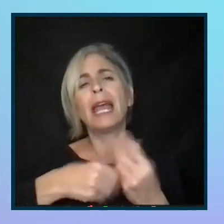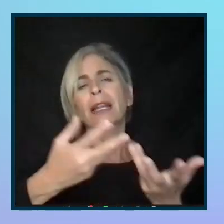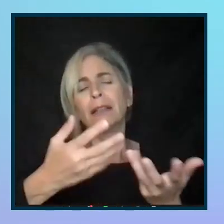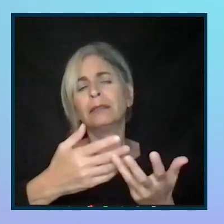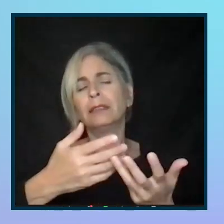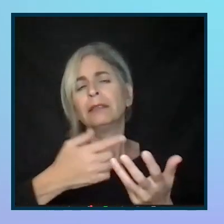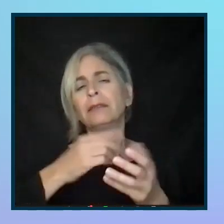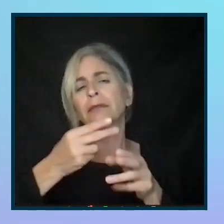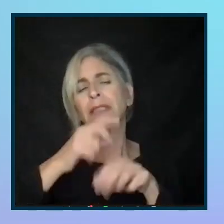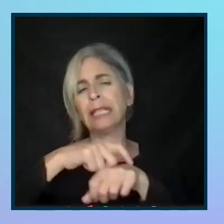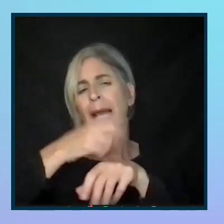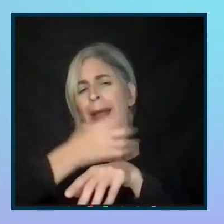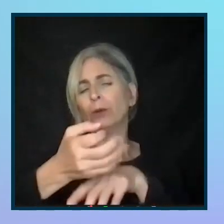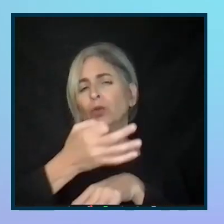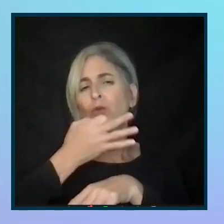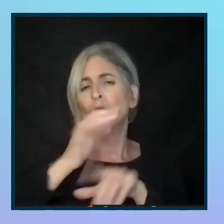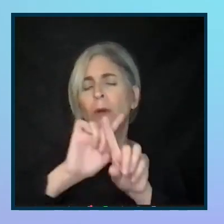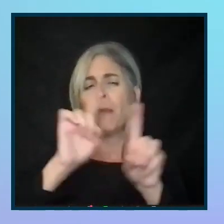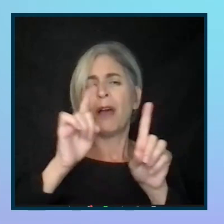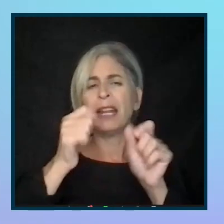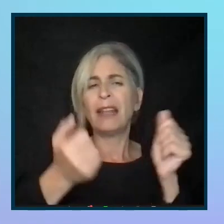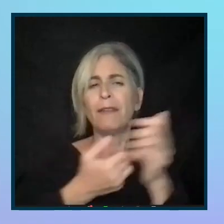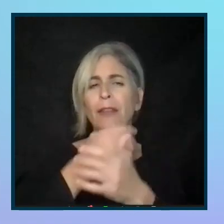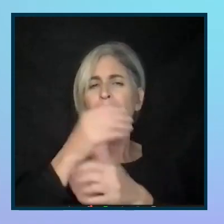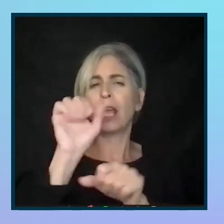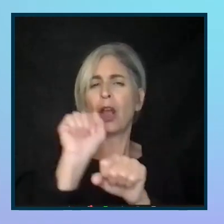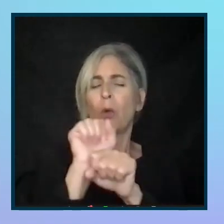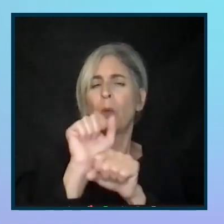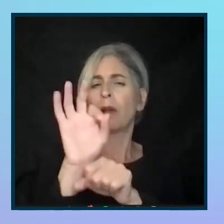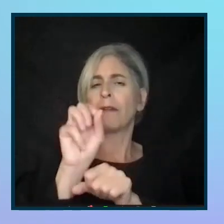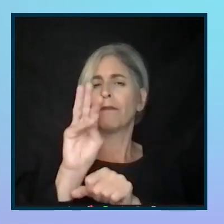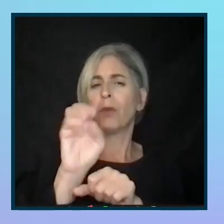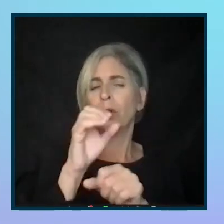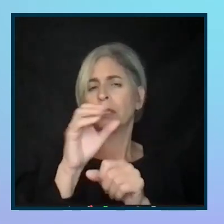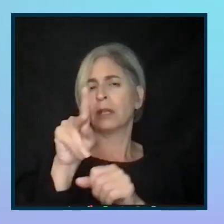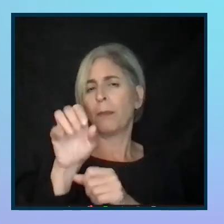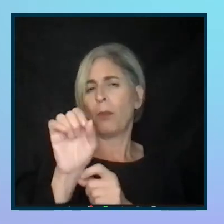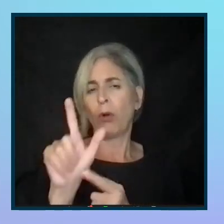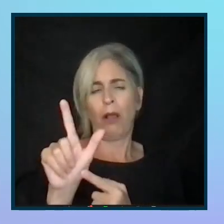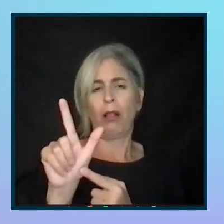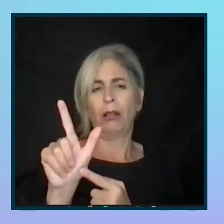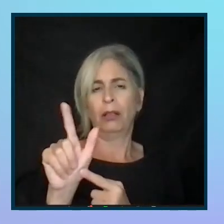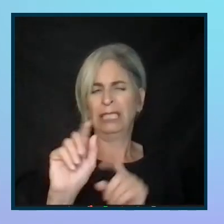but we basically put everything on our workforce portal, 'cause we're always trying to avoid having multiple sources of the truth,